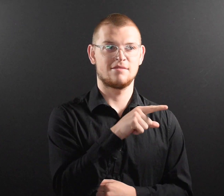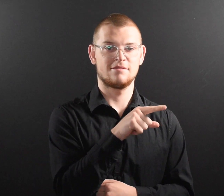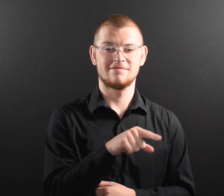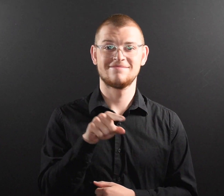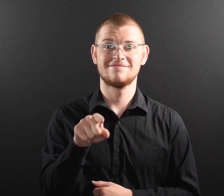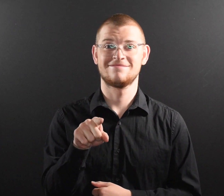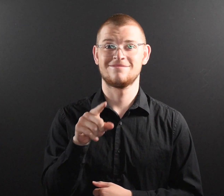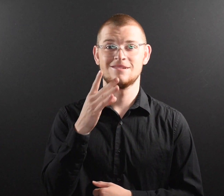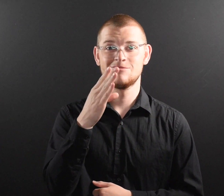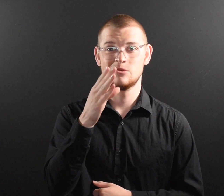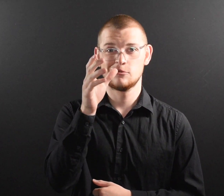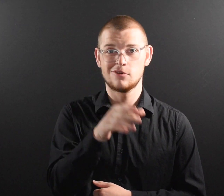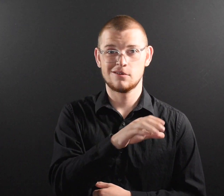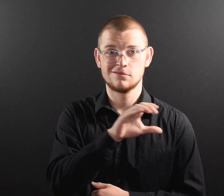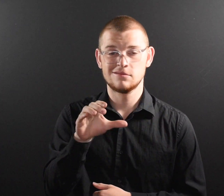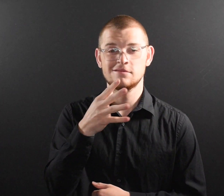Blue Cross and Blue Shield of Minnesota,